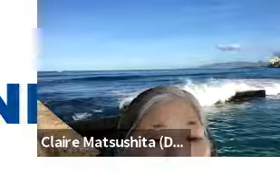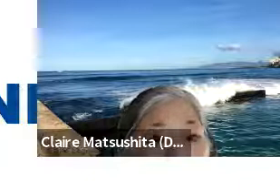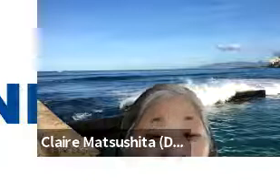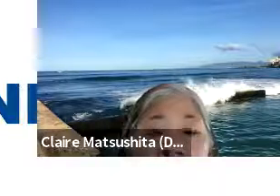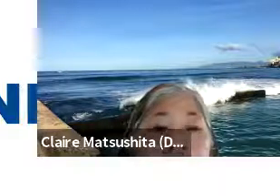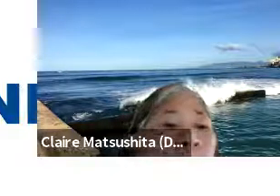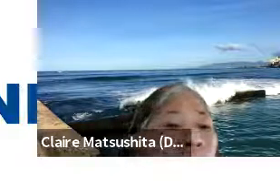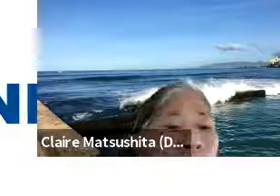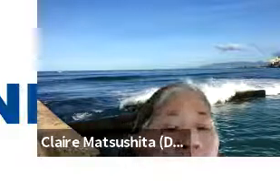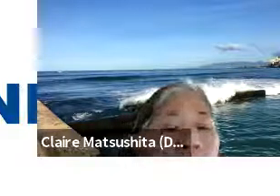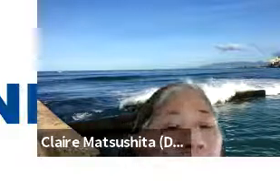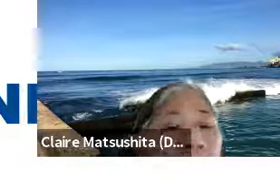Claire Matsushita (DSS): rite aid or other.